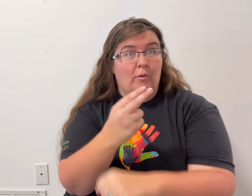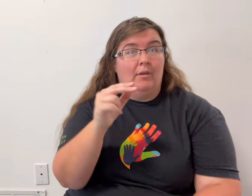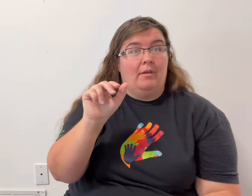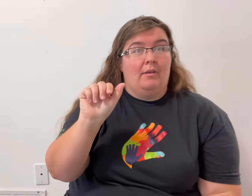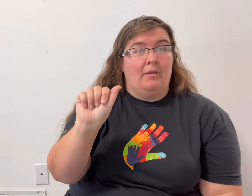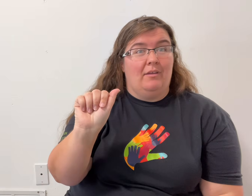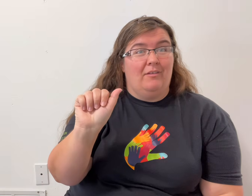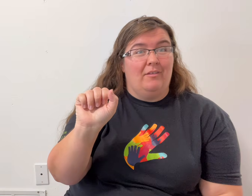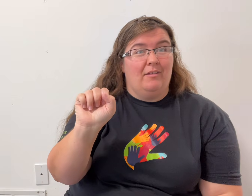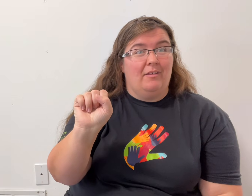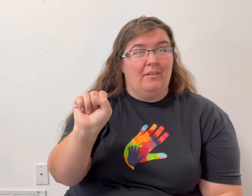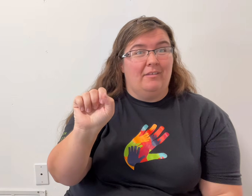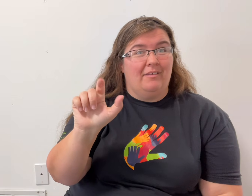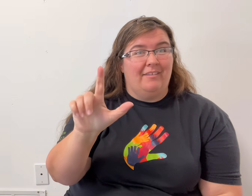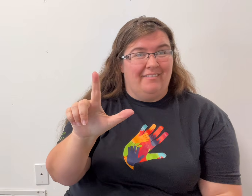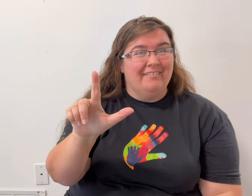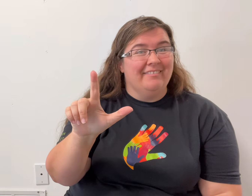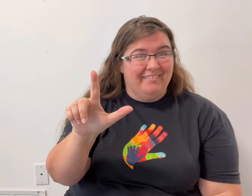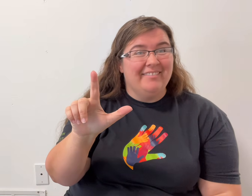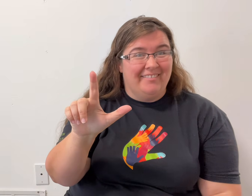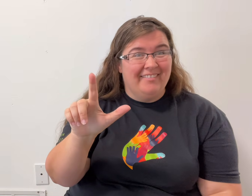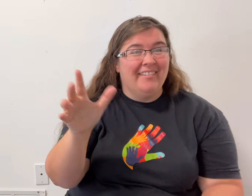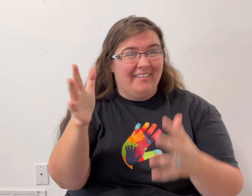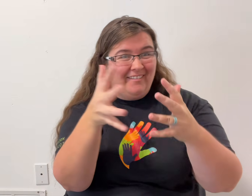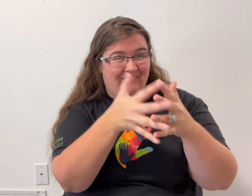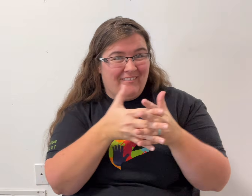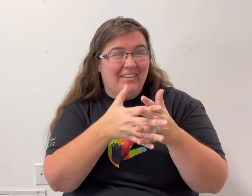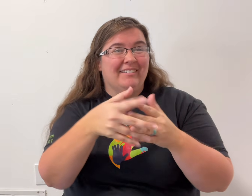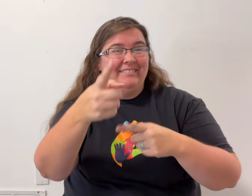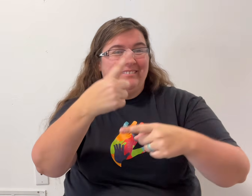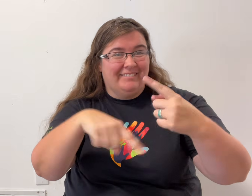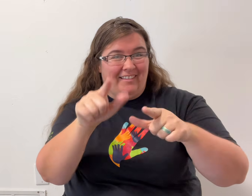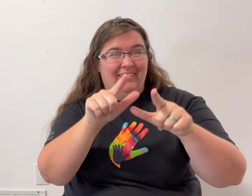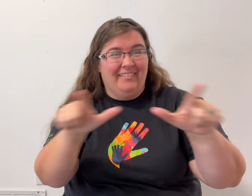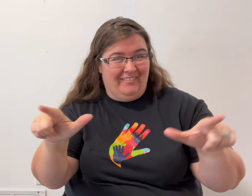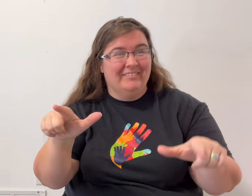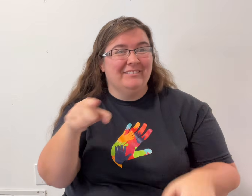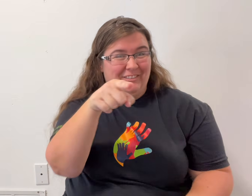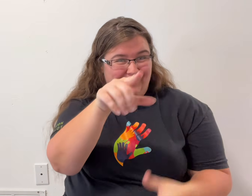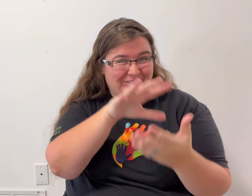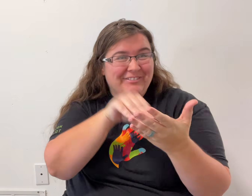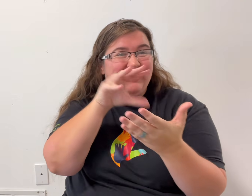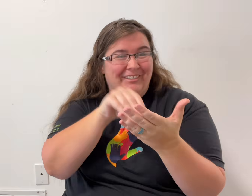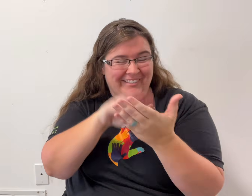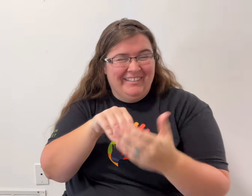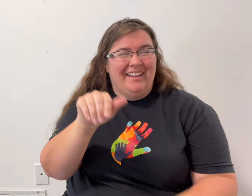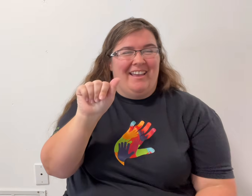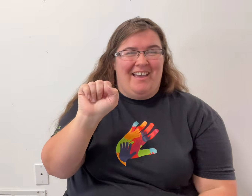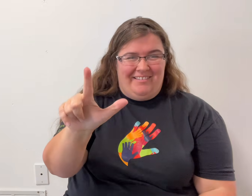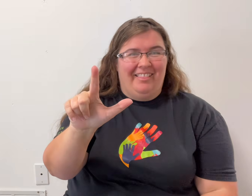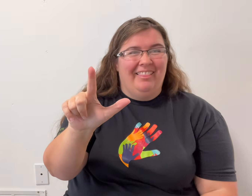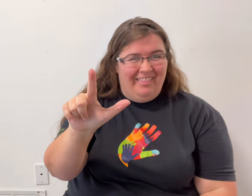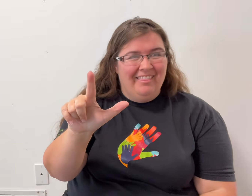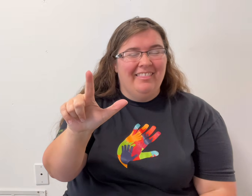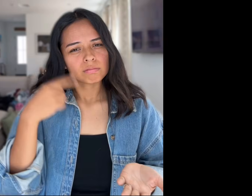Then she fingerspells this: ASL - American Sign Language! What you're learning right now!